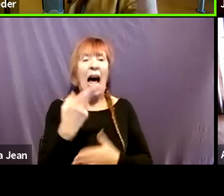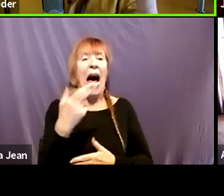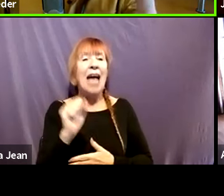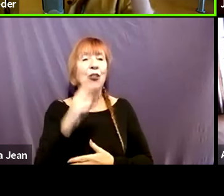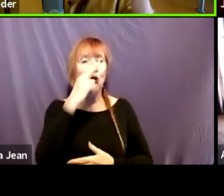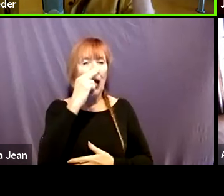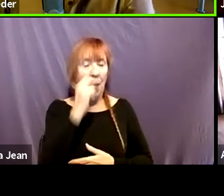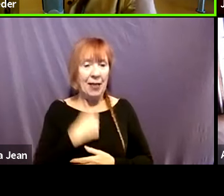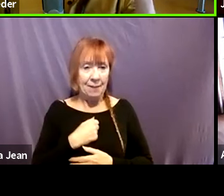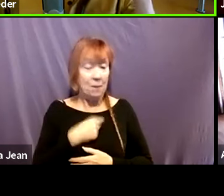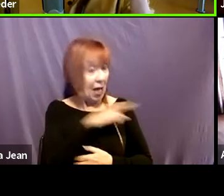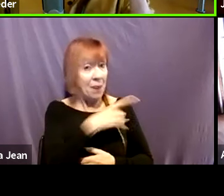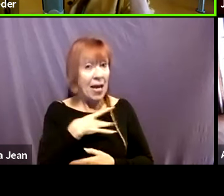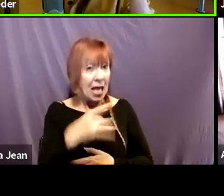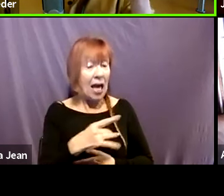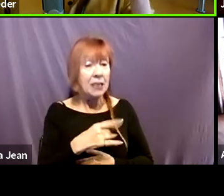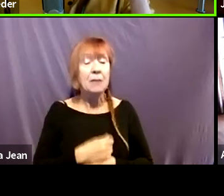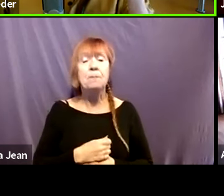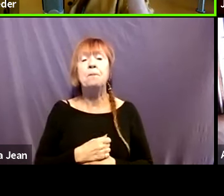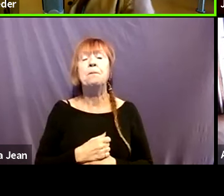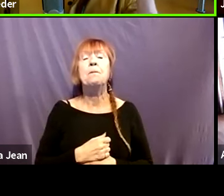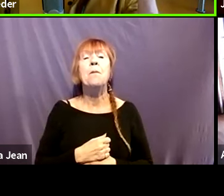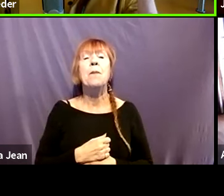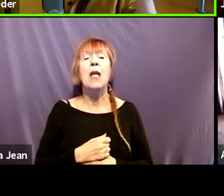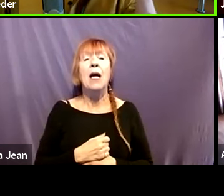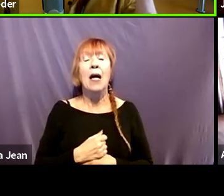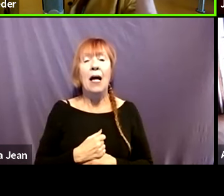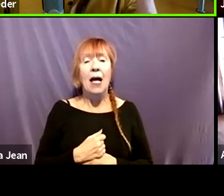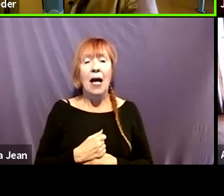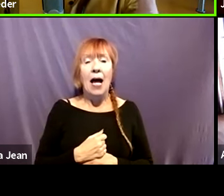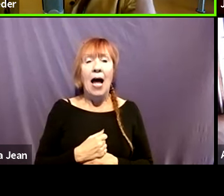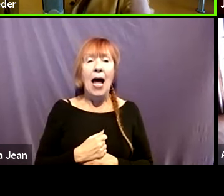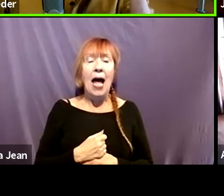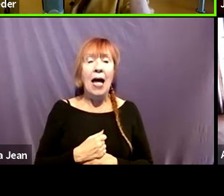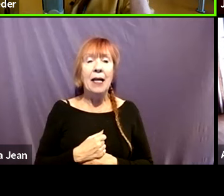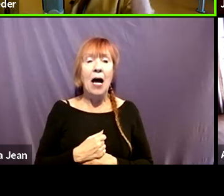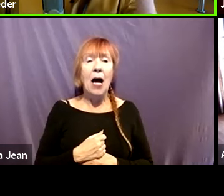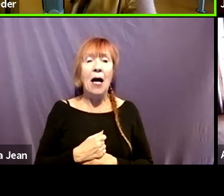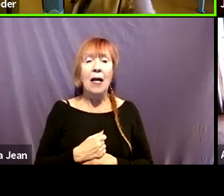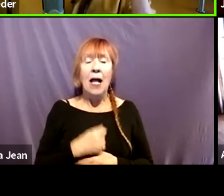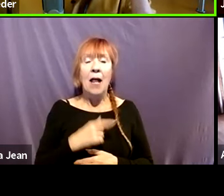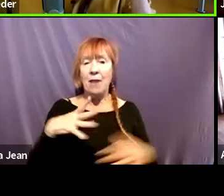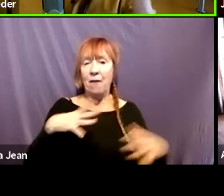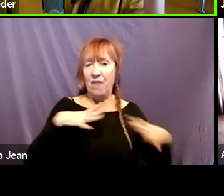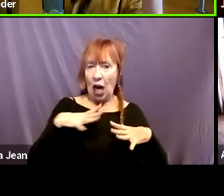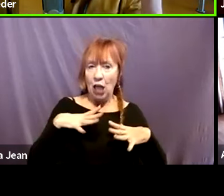it was, I think, Christmas break, and they said, "We changed our mandate over the holiday, and we're just looking for films